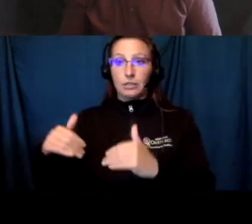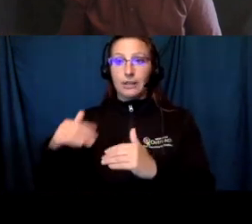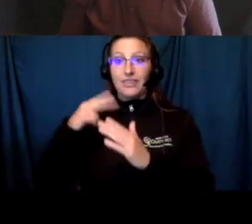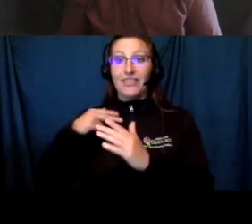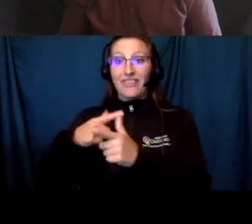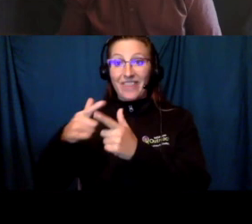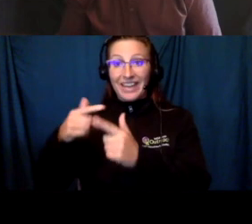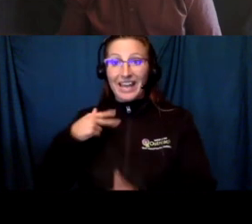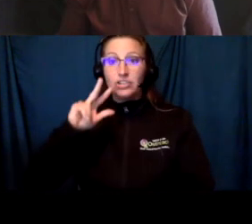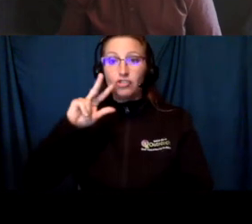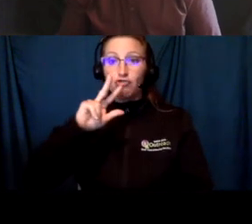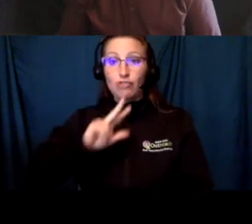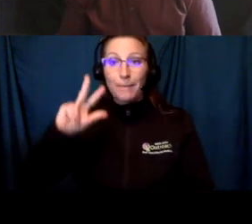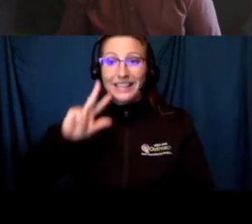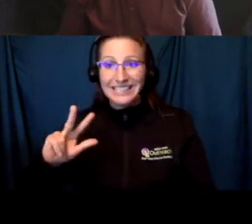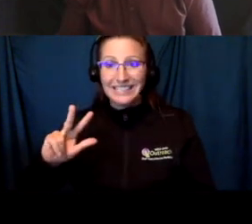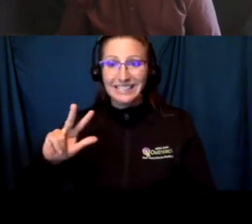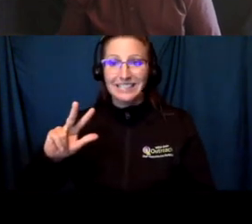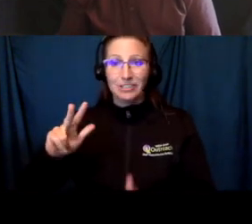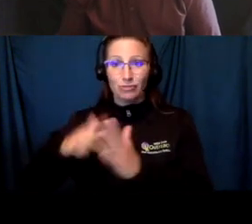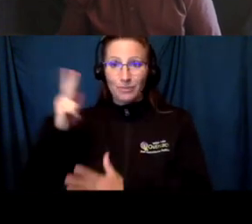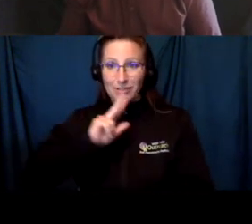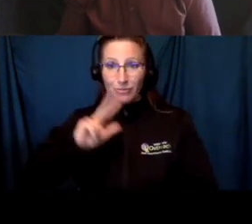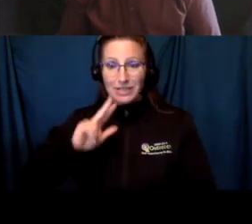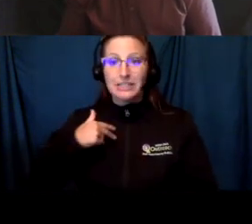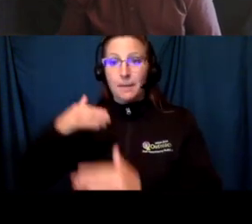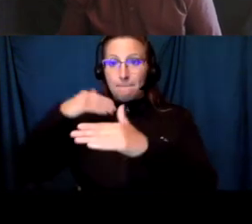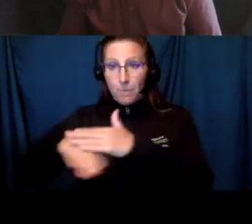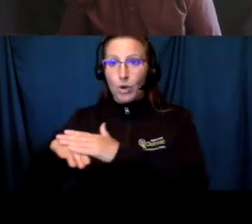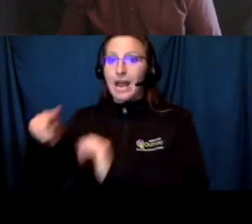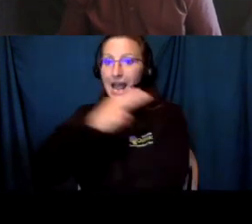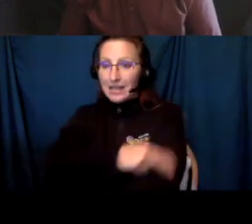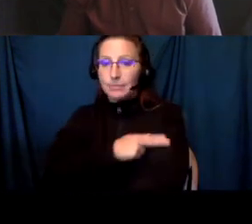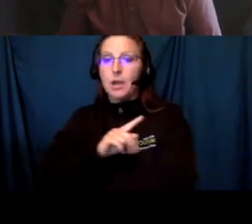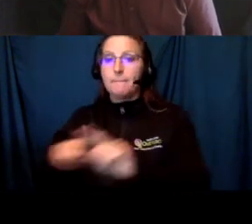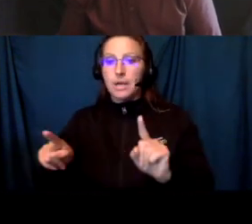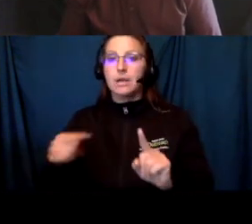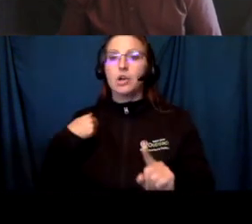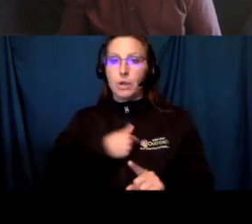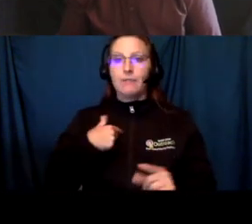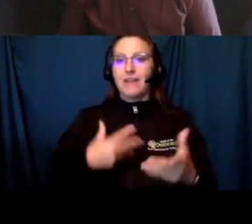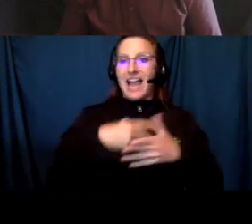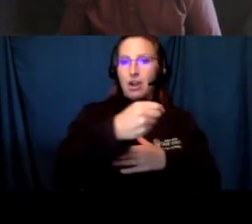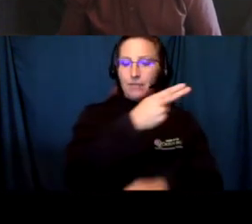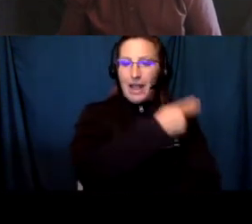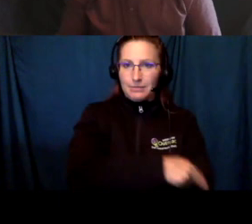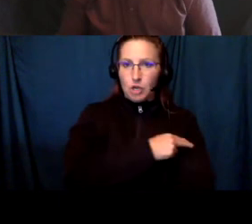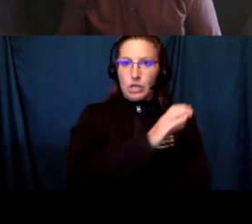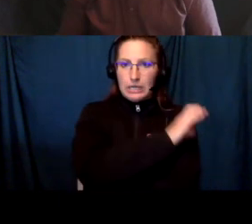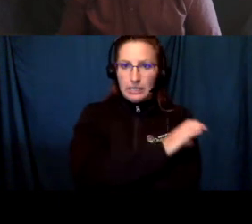born at a hospital but we do put on too.. the out of hospital clinics with UW audiology program